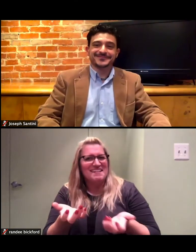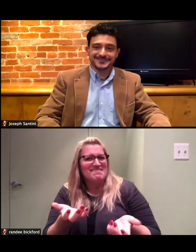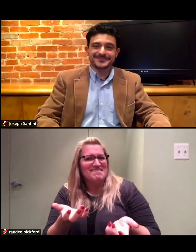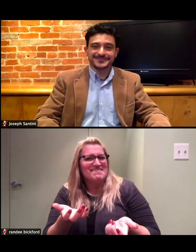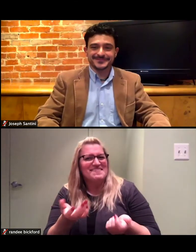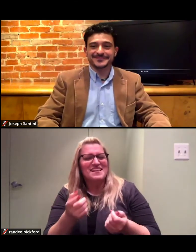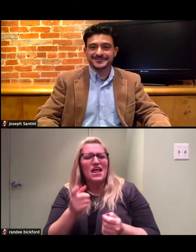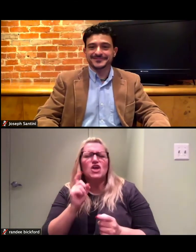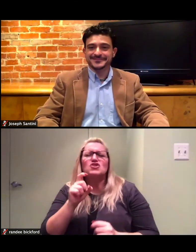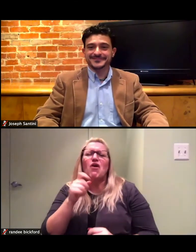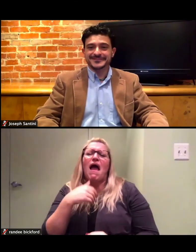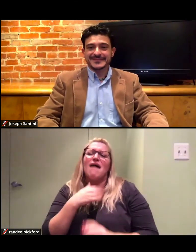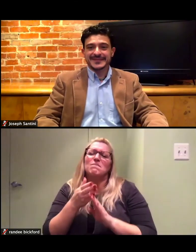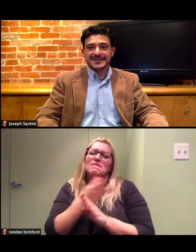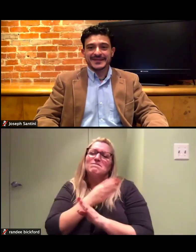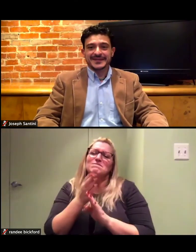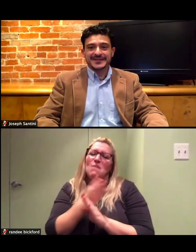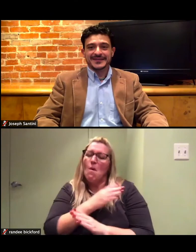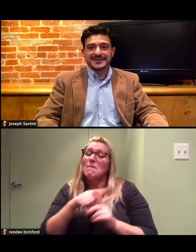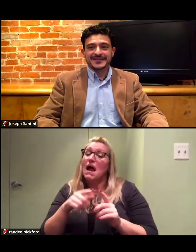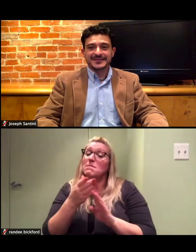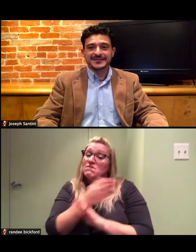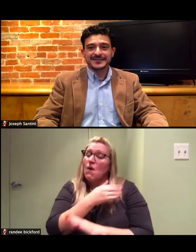Yes, it's about right for me about junior or high school,